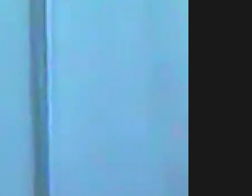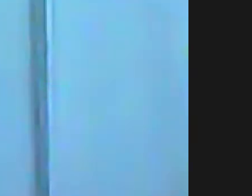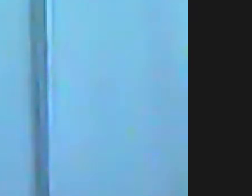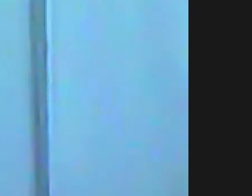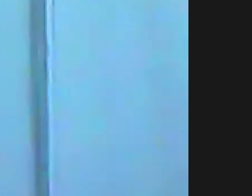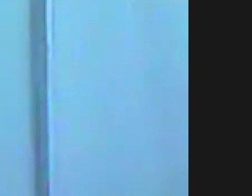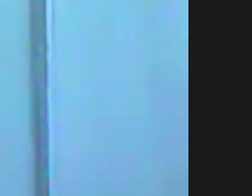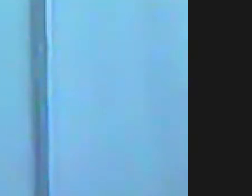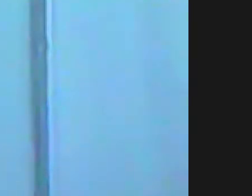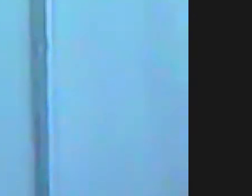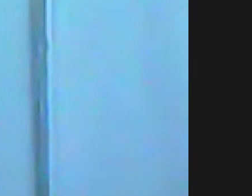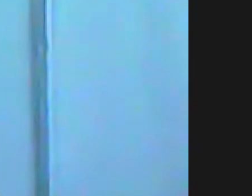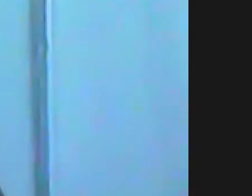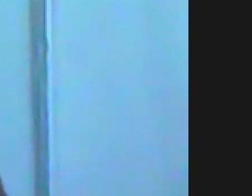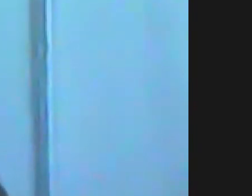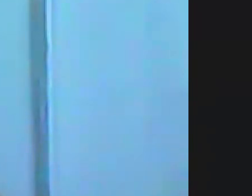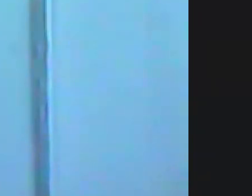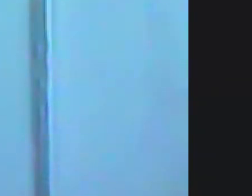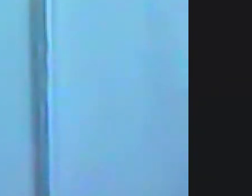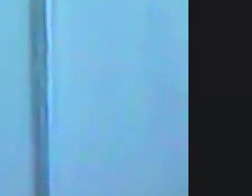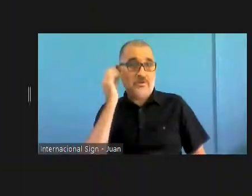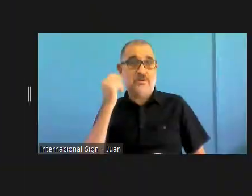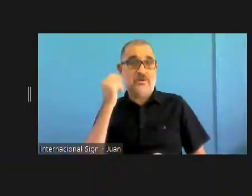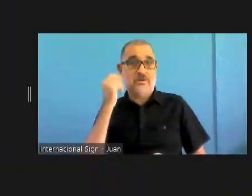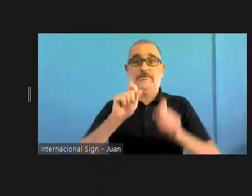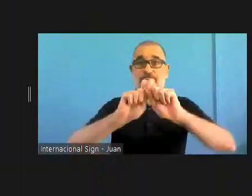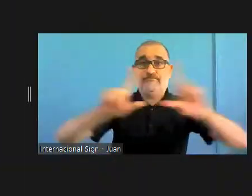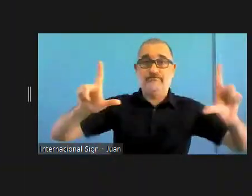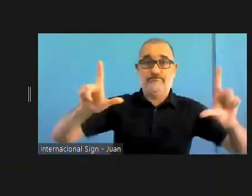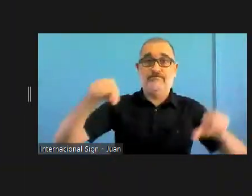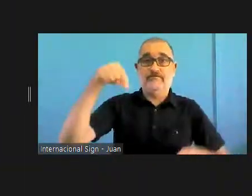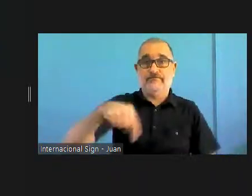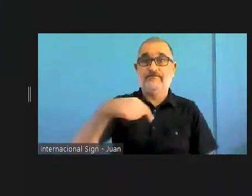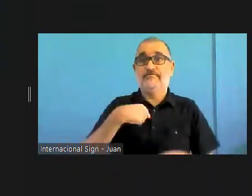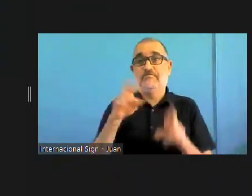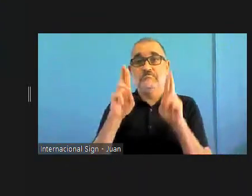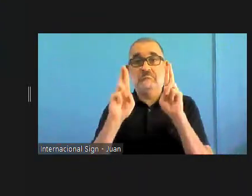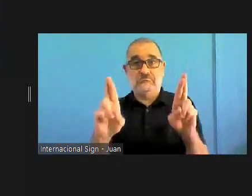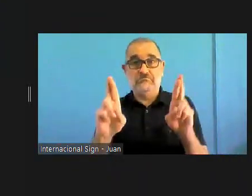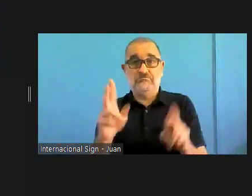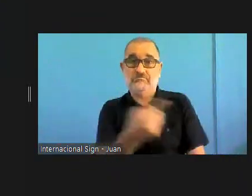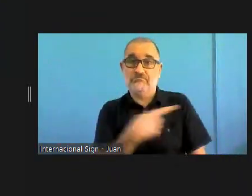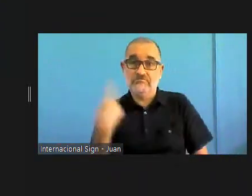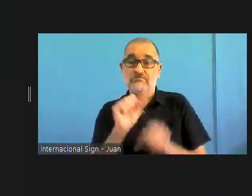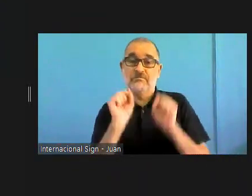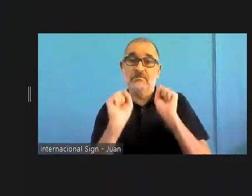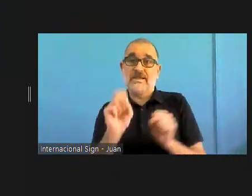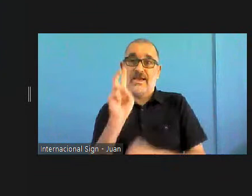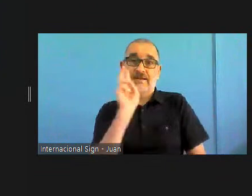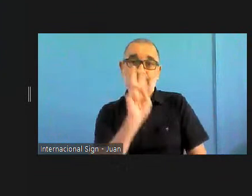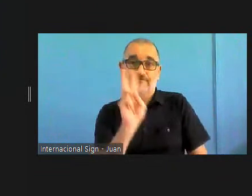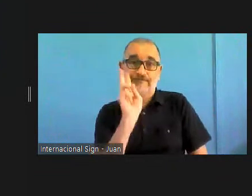I'm going to share my screen with you. I hope you're all seeing it. Is it up? Yes. Okay. So today I will -- first of all , let me thank you for the invite.